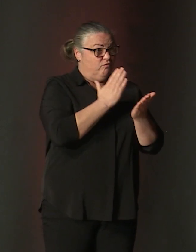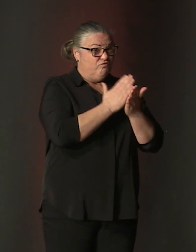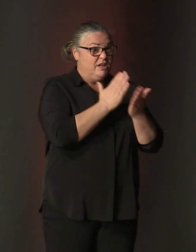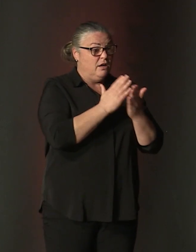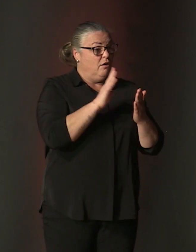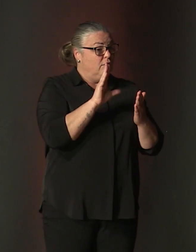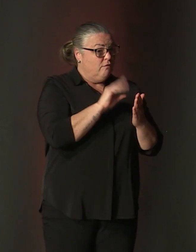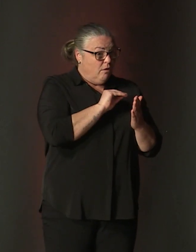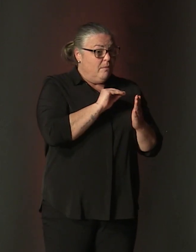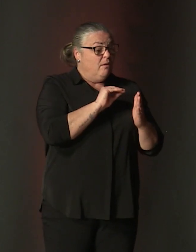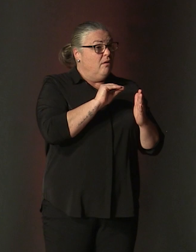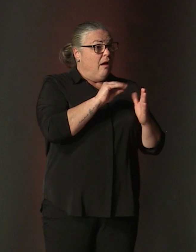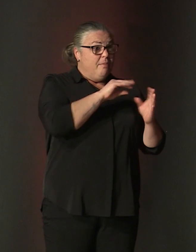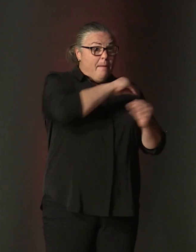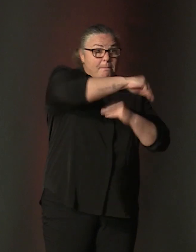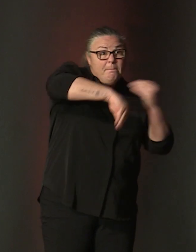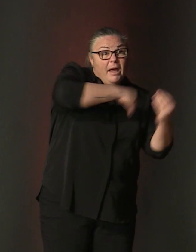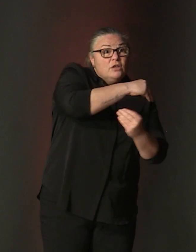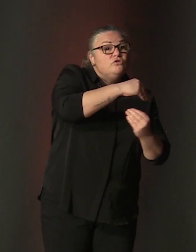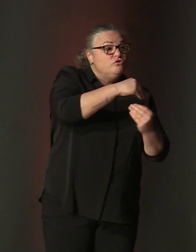is discarded directly into the environment.